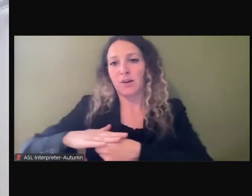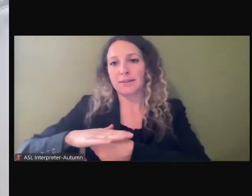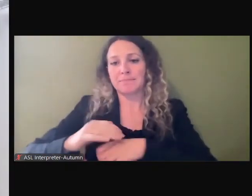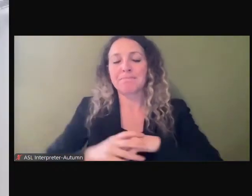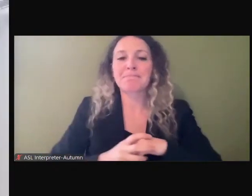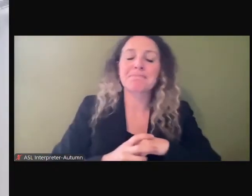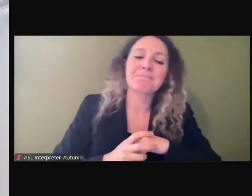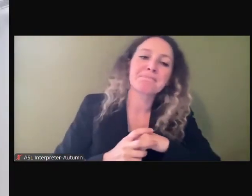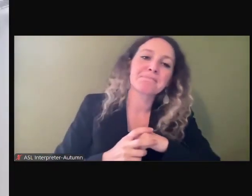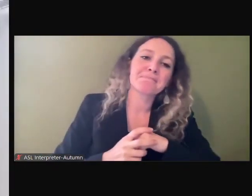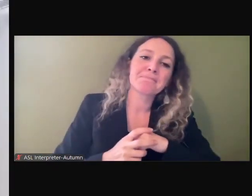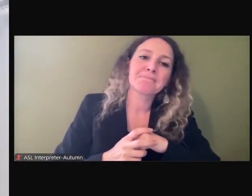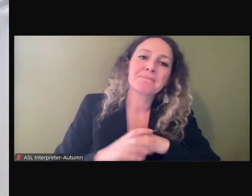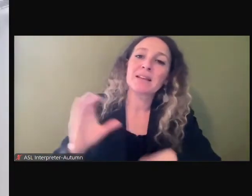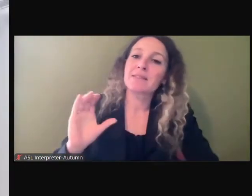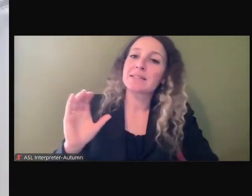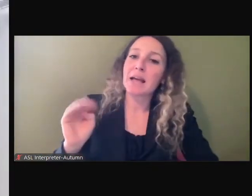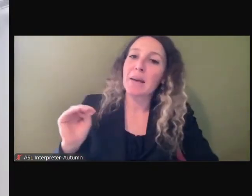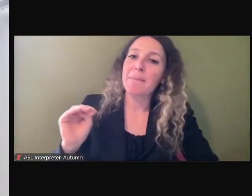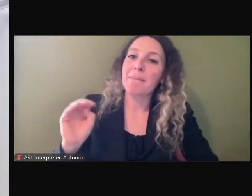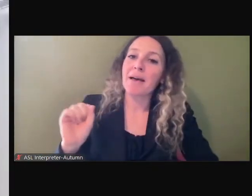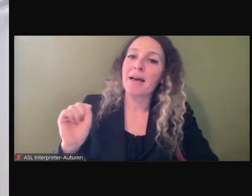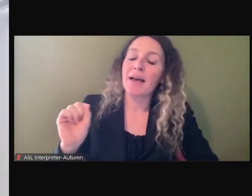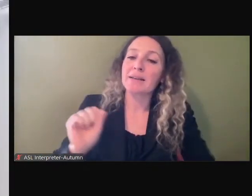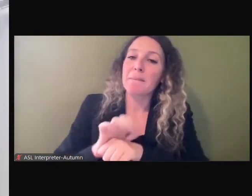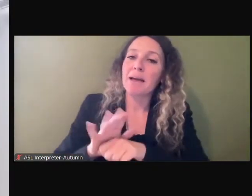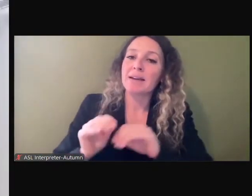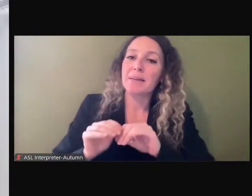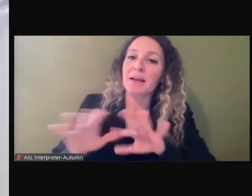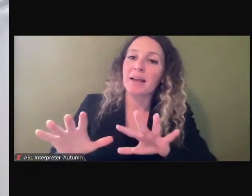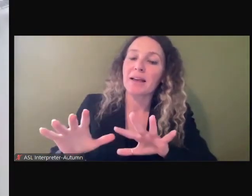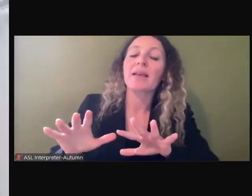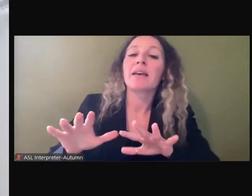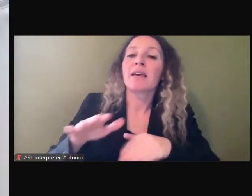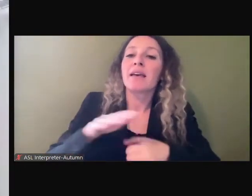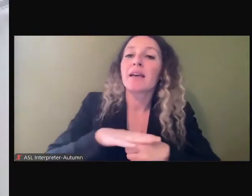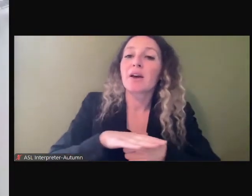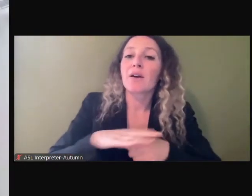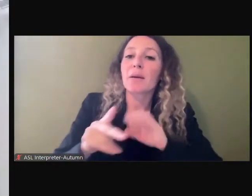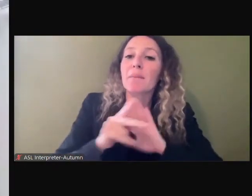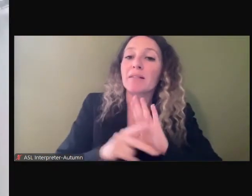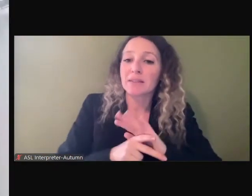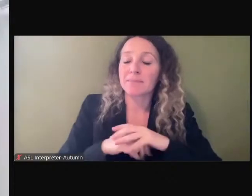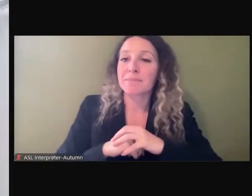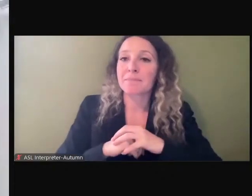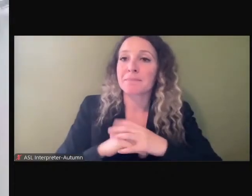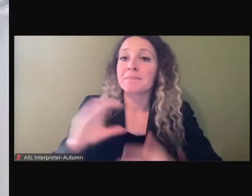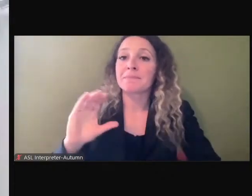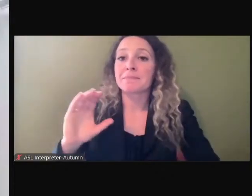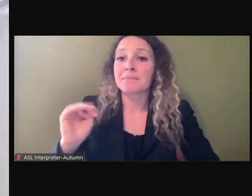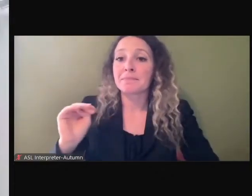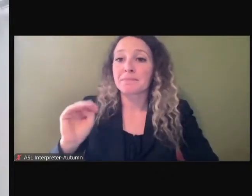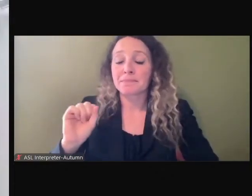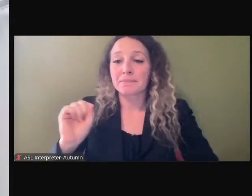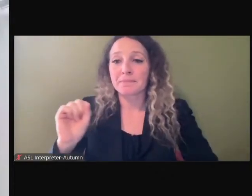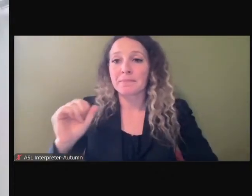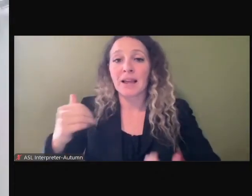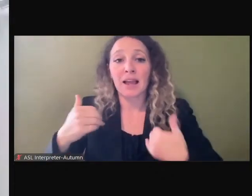Now let's talk about the CMS pandemic era policies. CMS has introduced significant pro